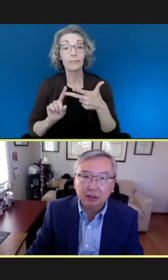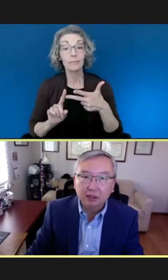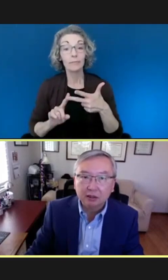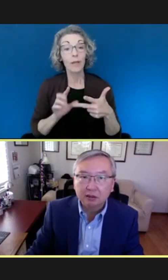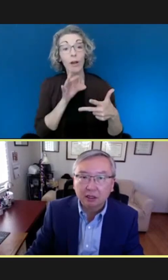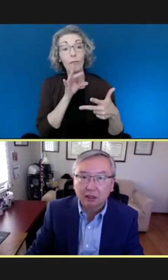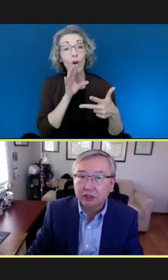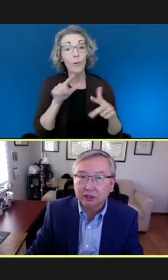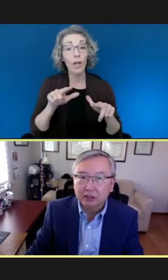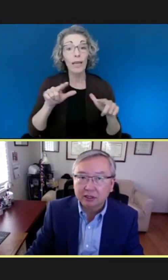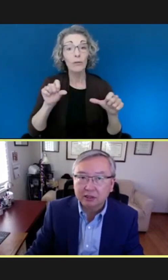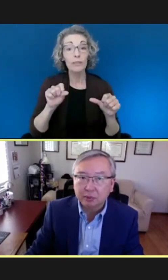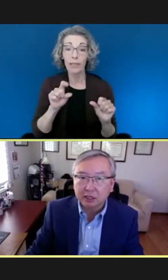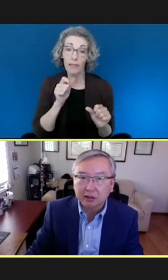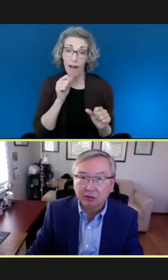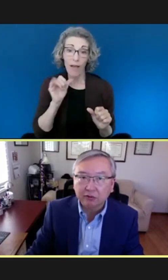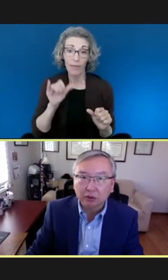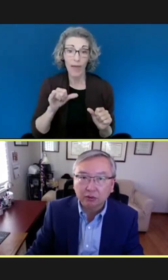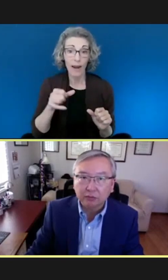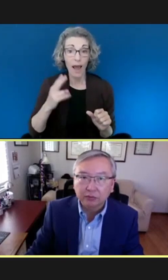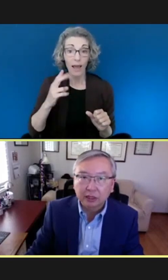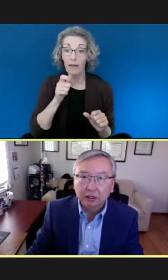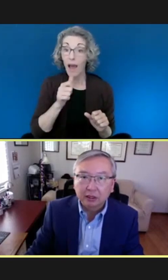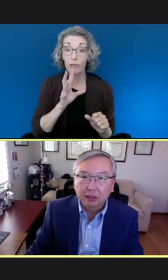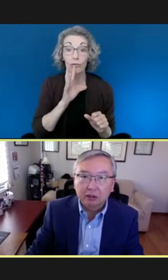He actually didn't speak until four.